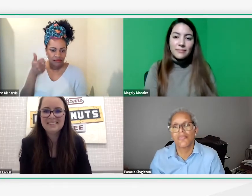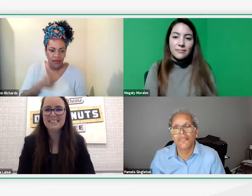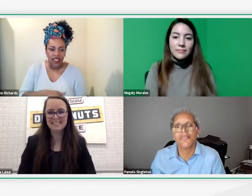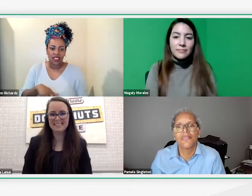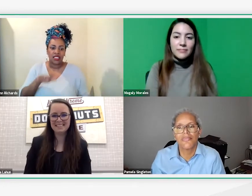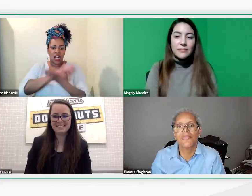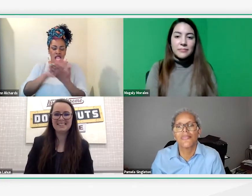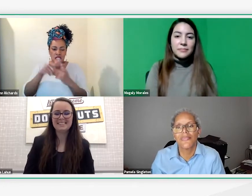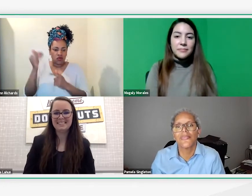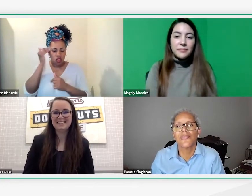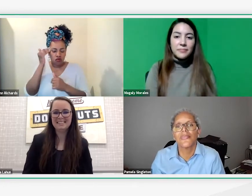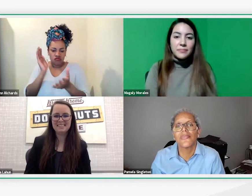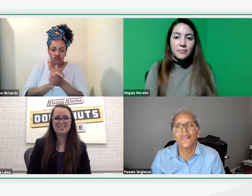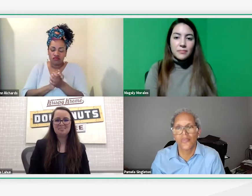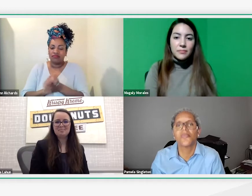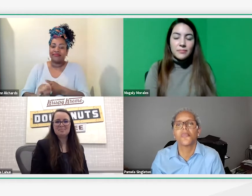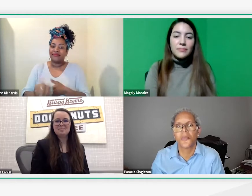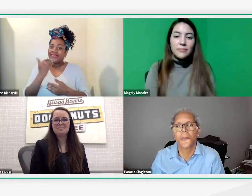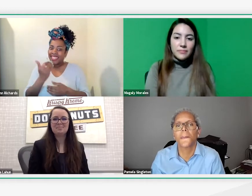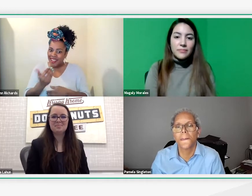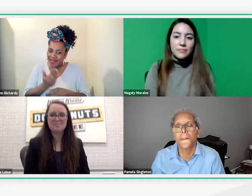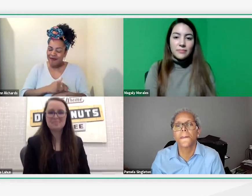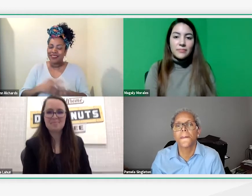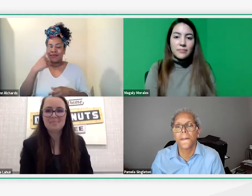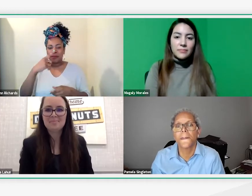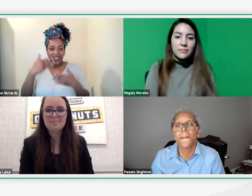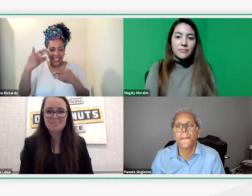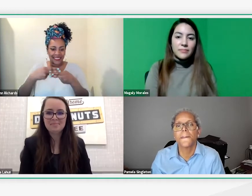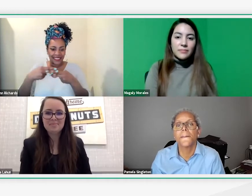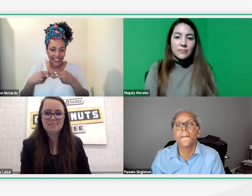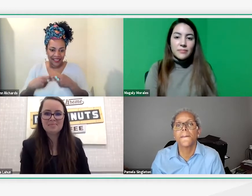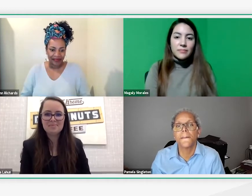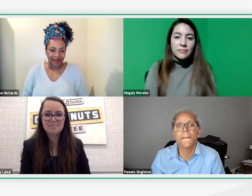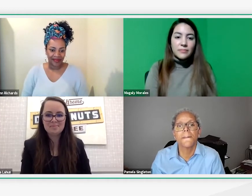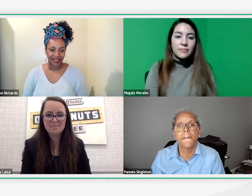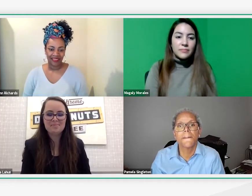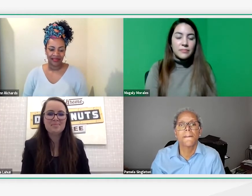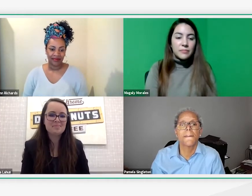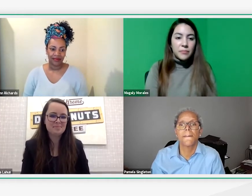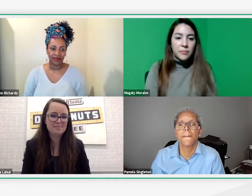Good question. Okay, thank you. That's good to know. Good to know. Thank you. Next slide, please.